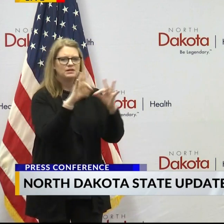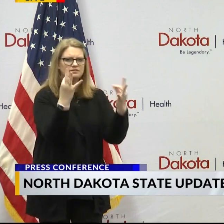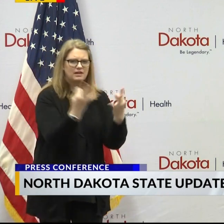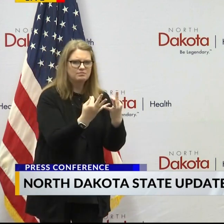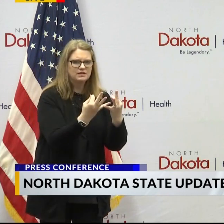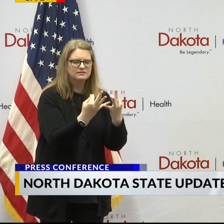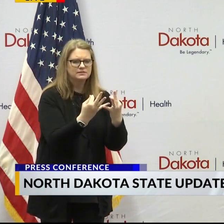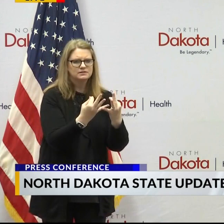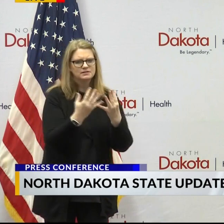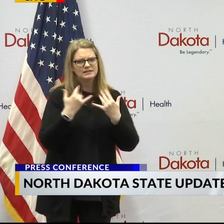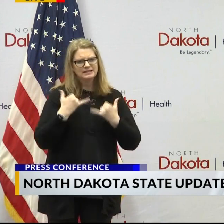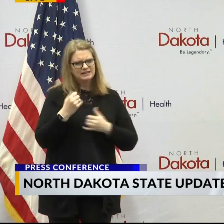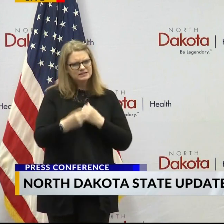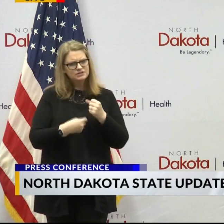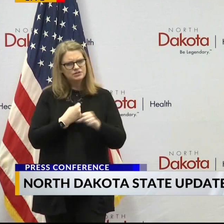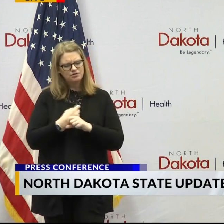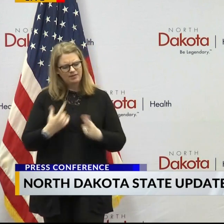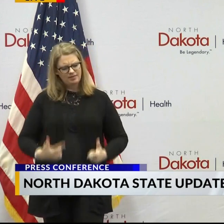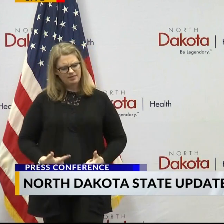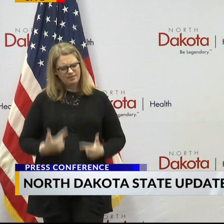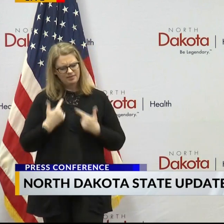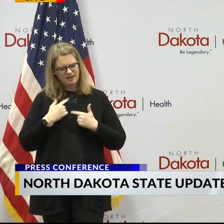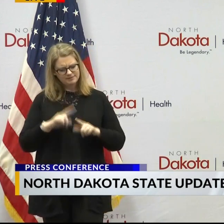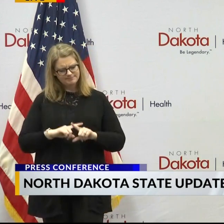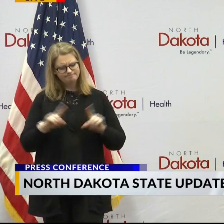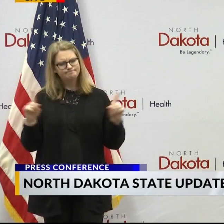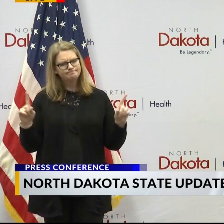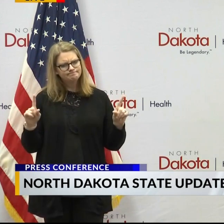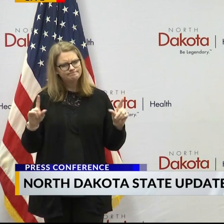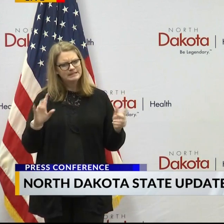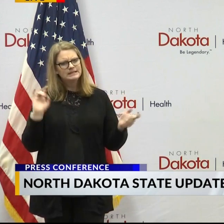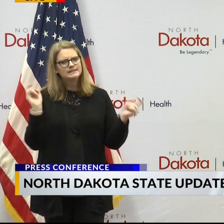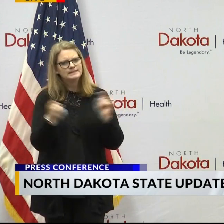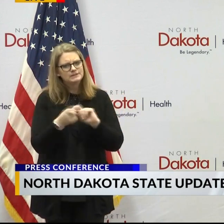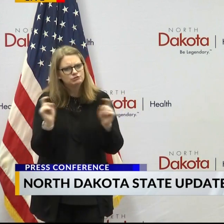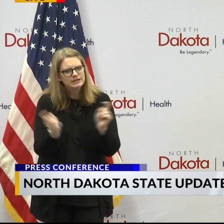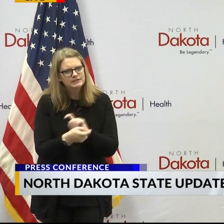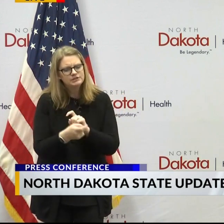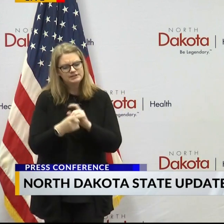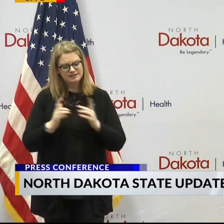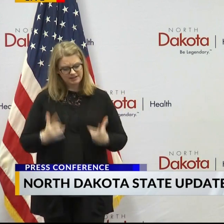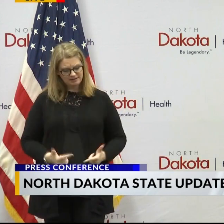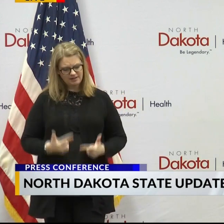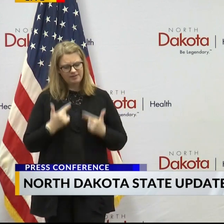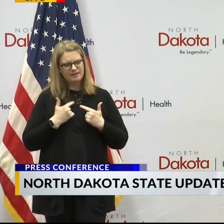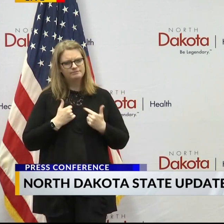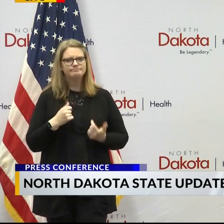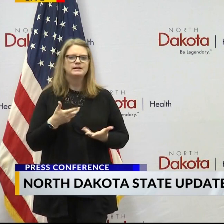JESUS CHRIST. WHEN PEOPLE TRAVEL AND CONNECT WITH FAMILY, WE'RE MINDFUL HOW DIFFERENT OUR LIVES ARE THIS YEAR.